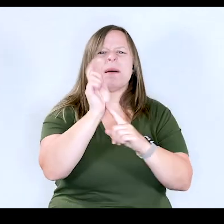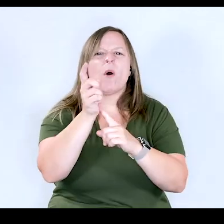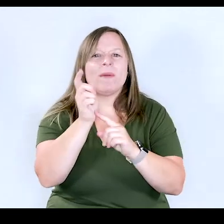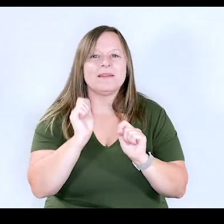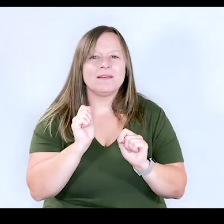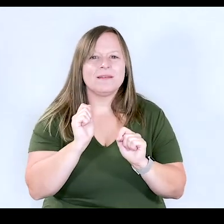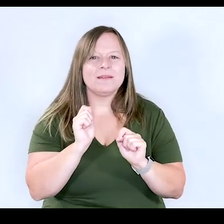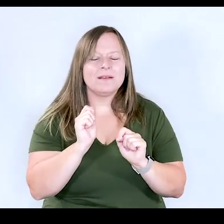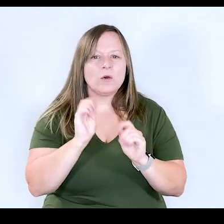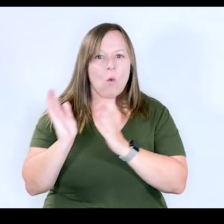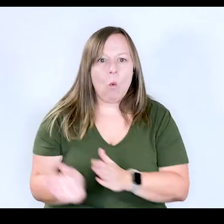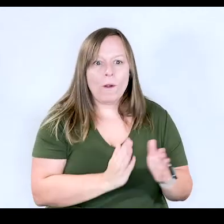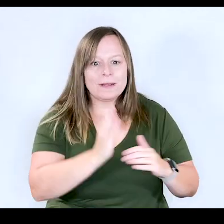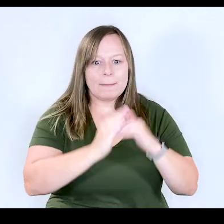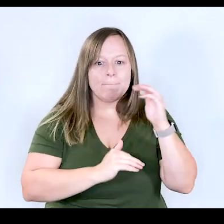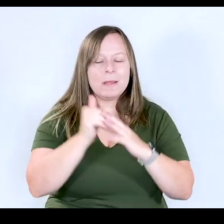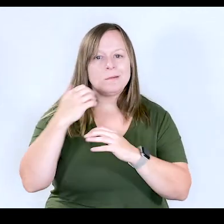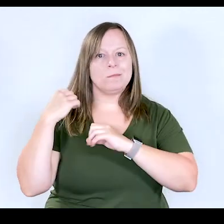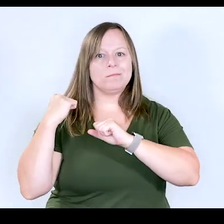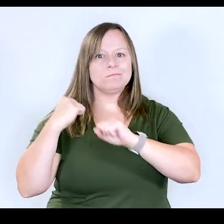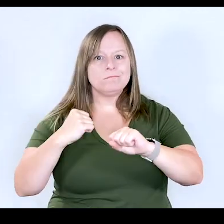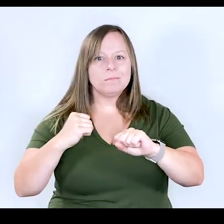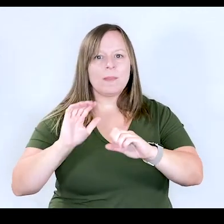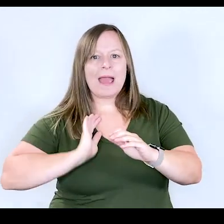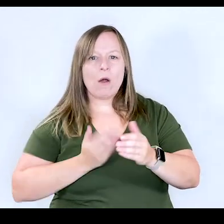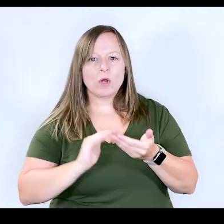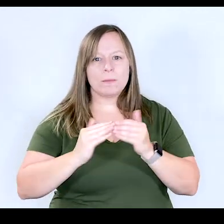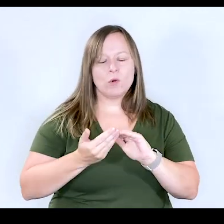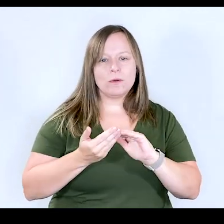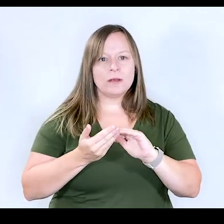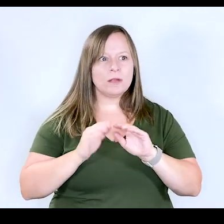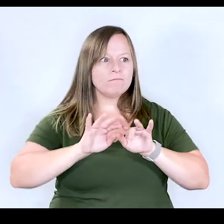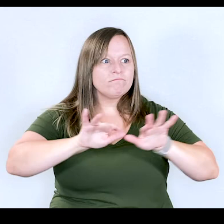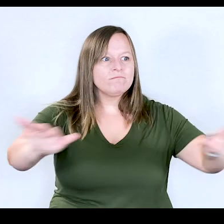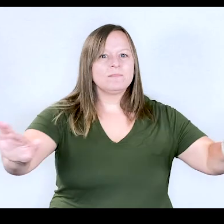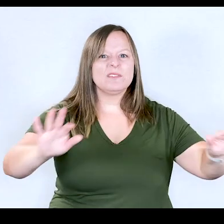And we know that we need to organize and build power in our communities, turn them out to vote,